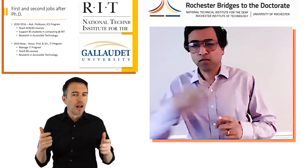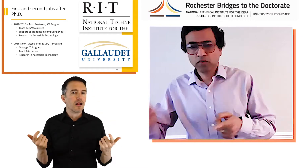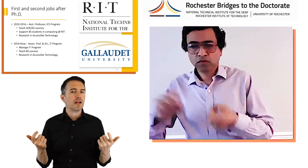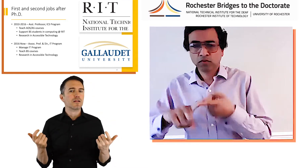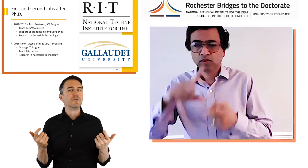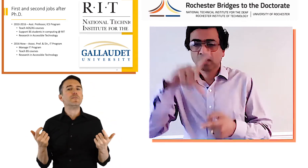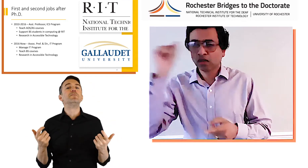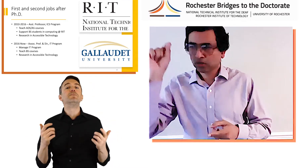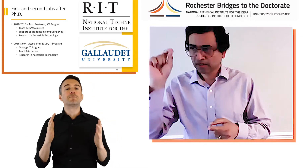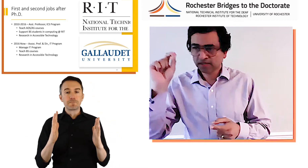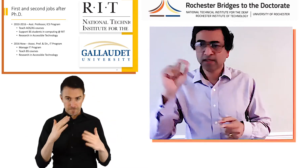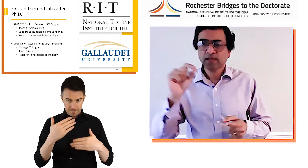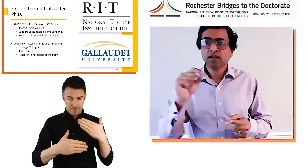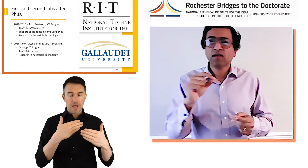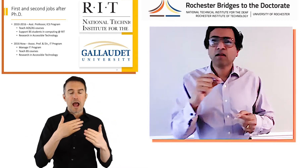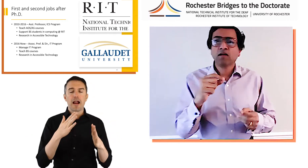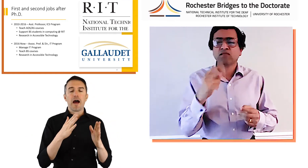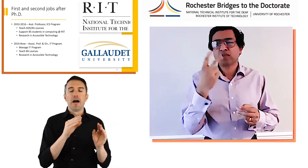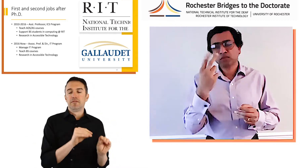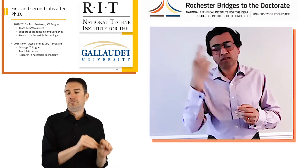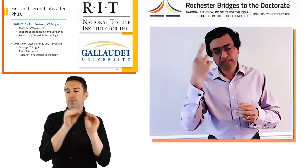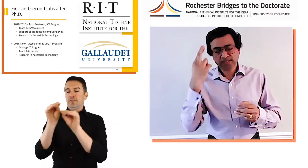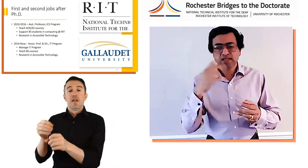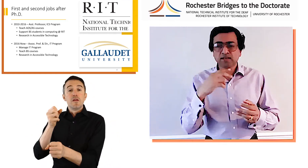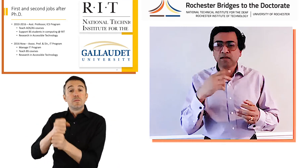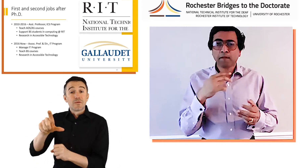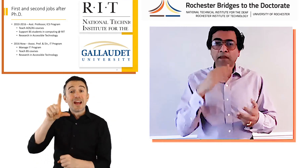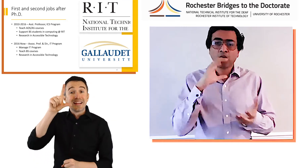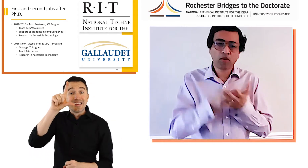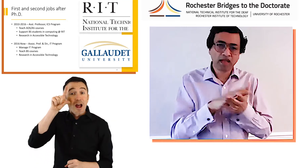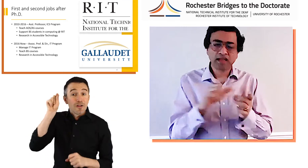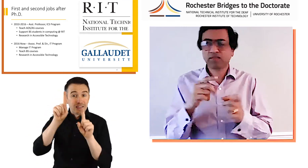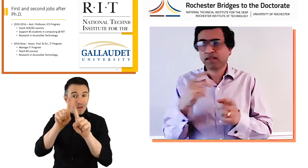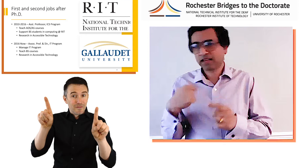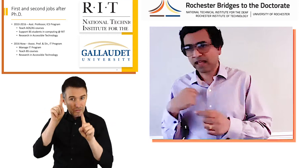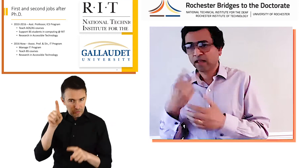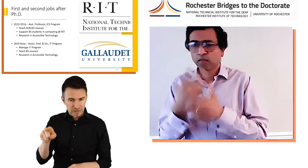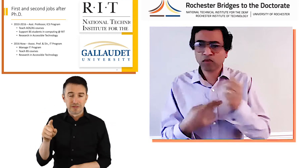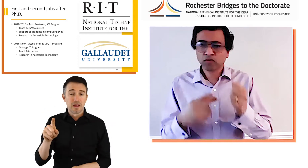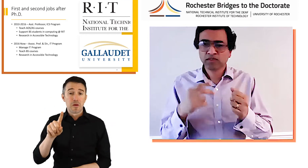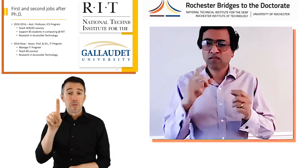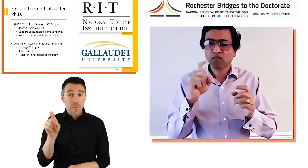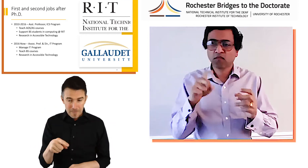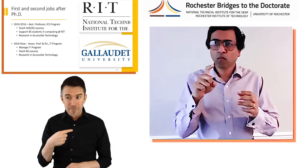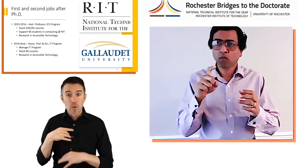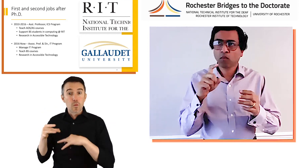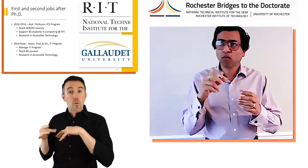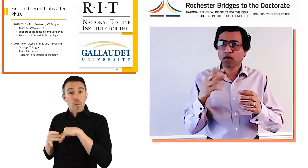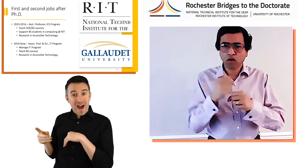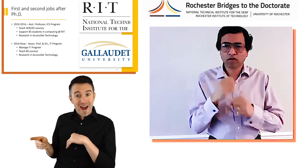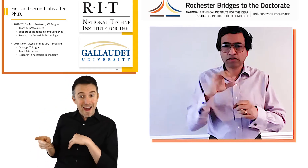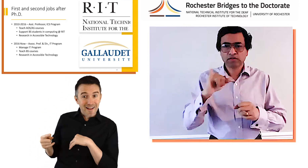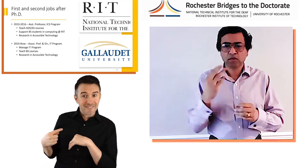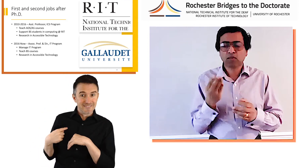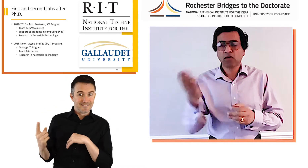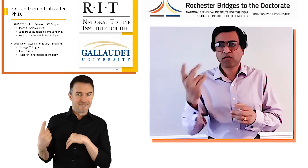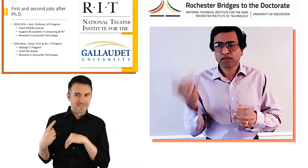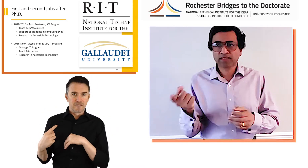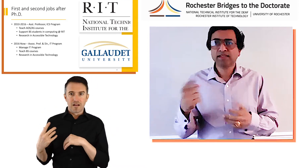And then I decided to move to Gallaudet for several reasons. My wife and I both received job offers